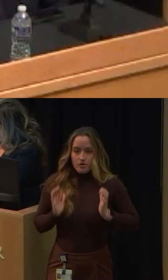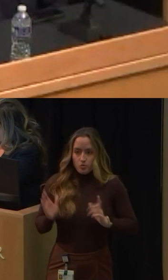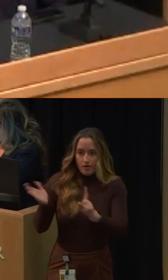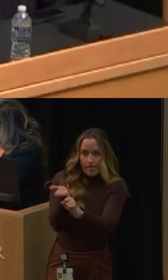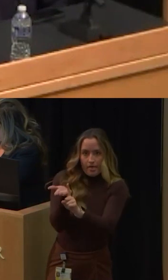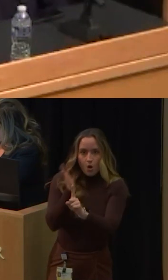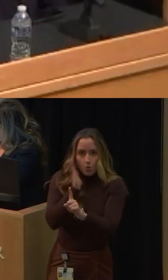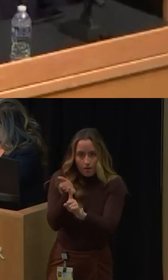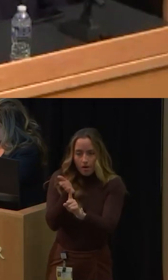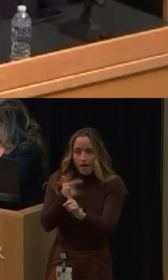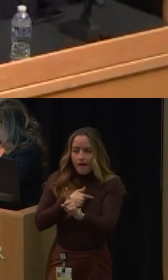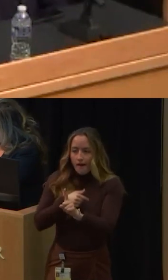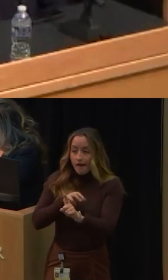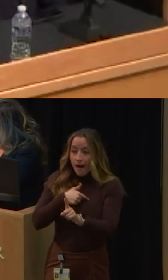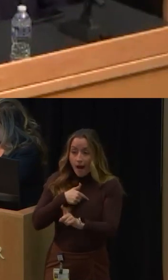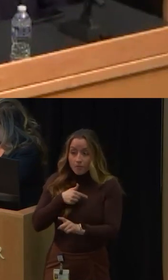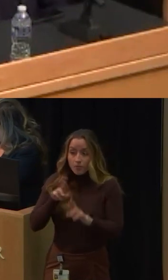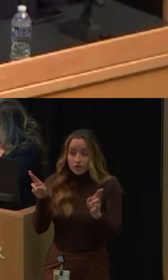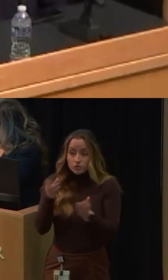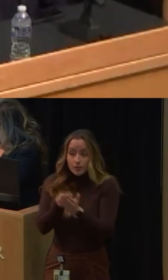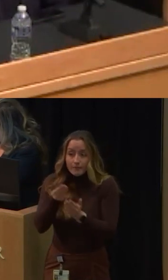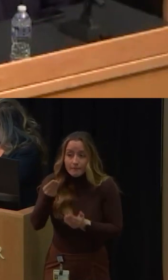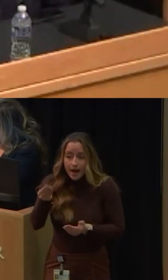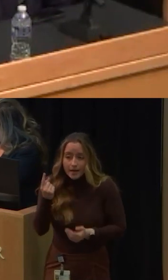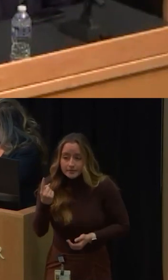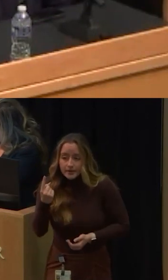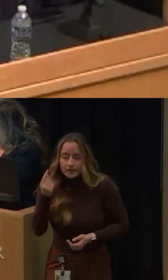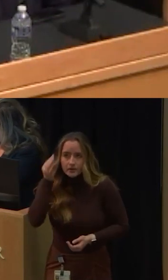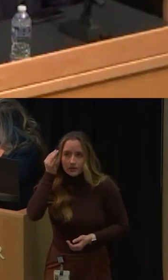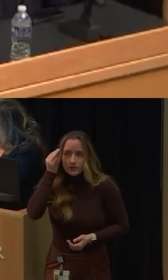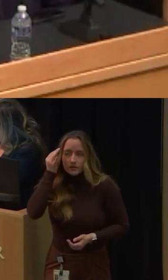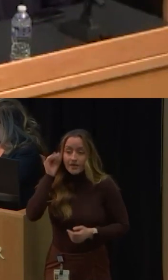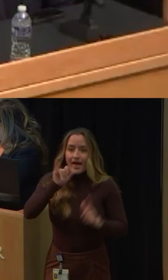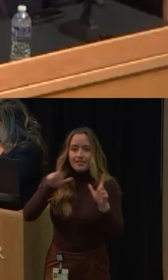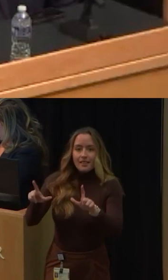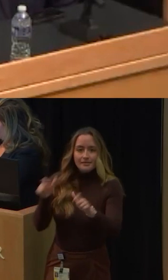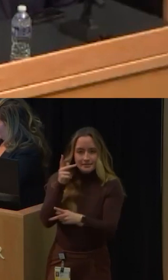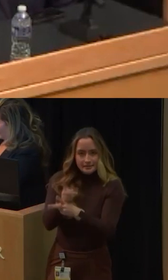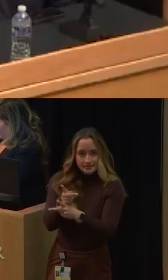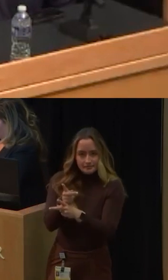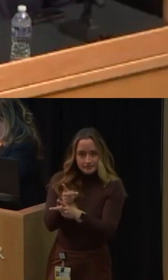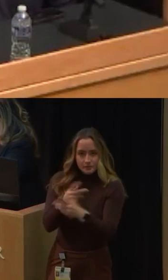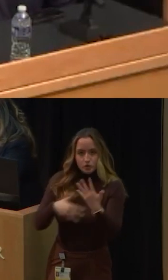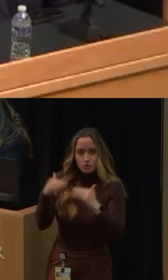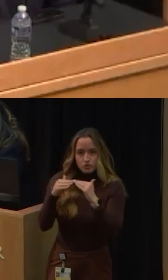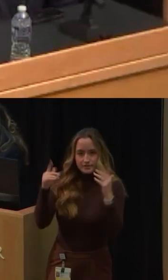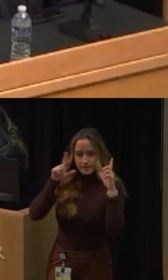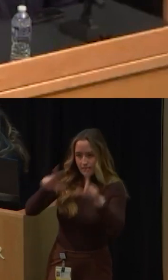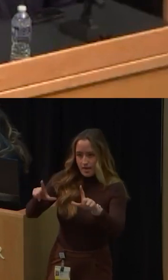I ask you to keep your equity and justice lens on at that moment because if we are able